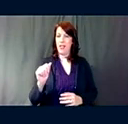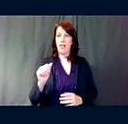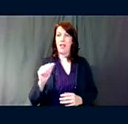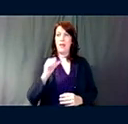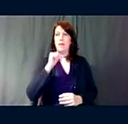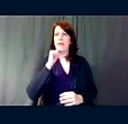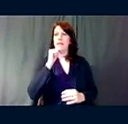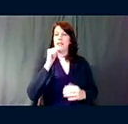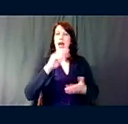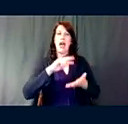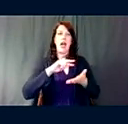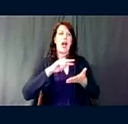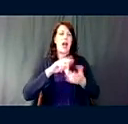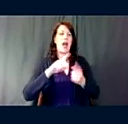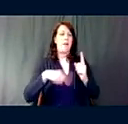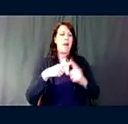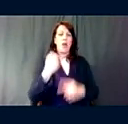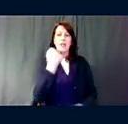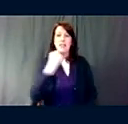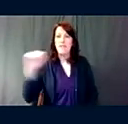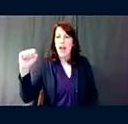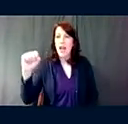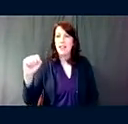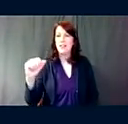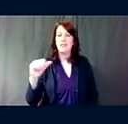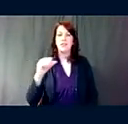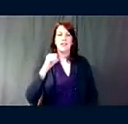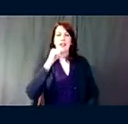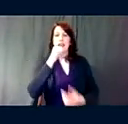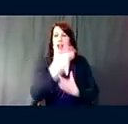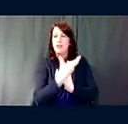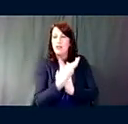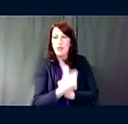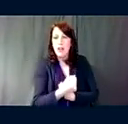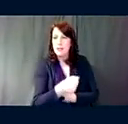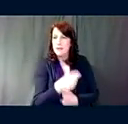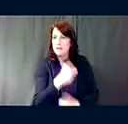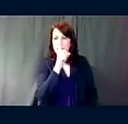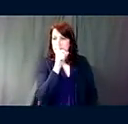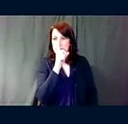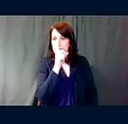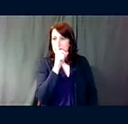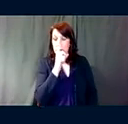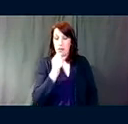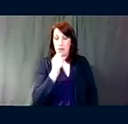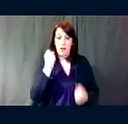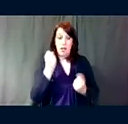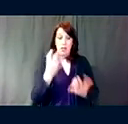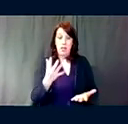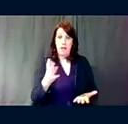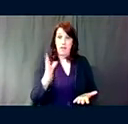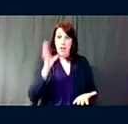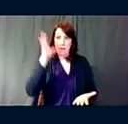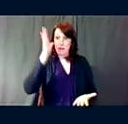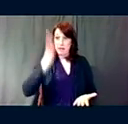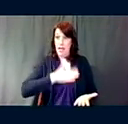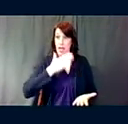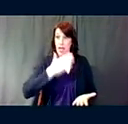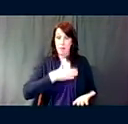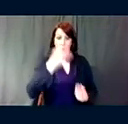IN A MOMENT THAT IT'S NOT ABOUT DEFIANCE OR ABOUT PEOPLE NOT TRUSTING THE MEDICINE BECAUSE A LOT OF THESE PARENTS WILL